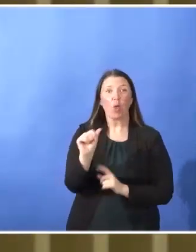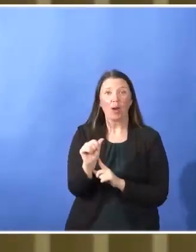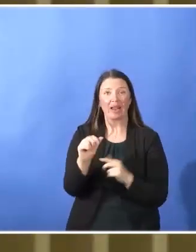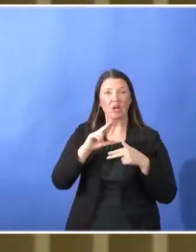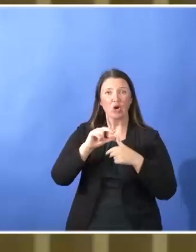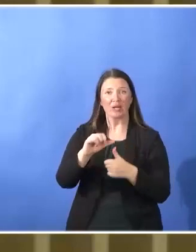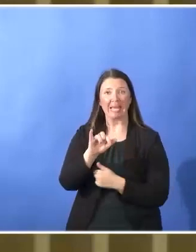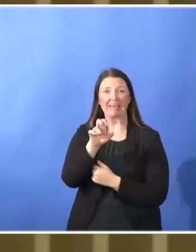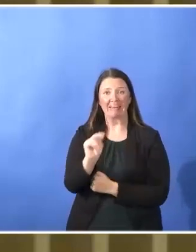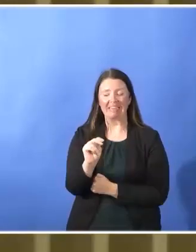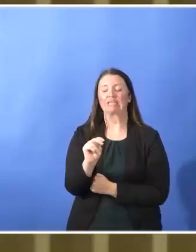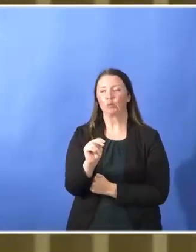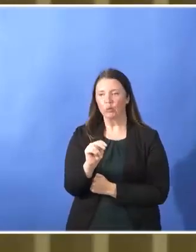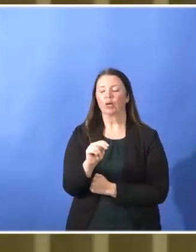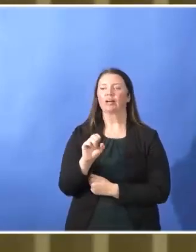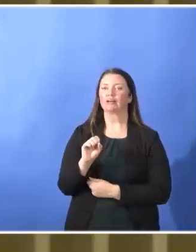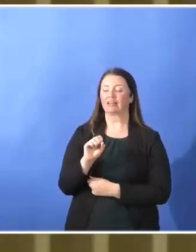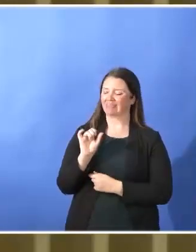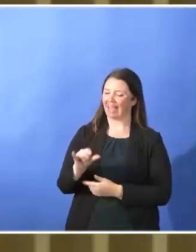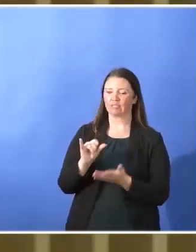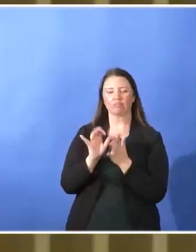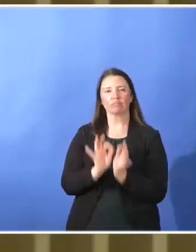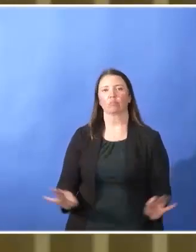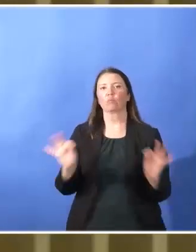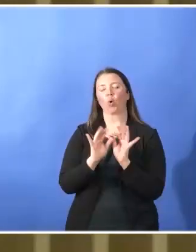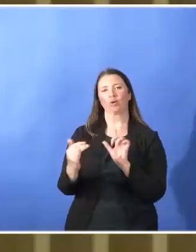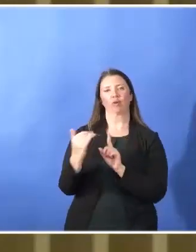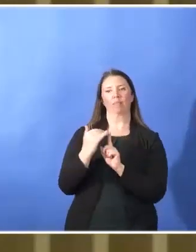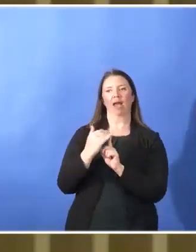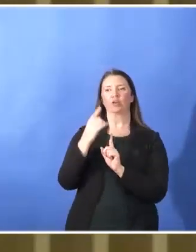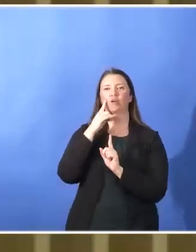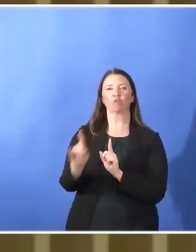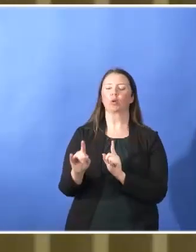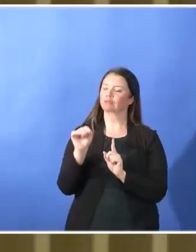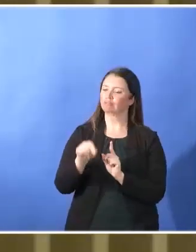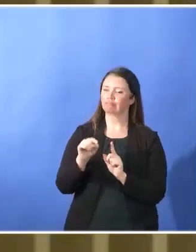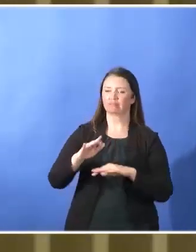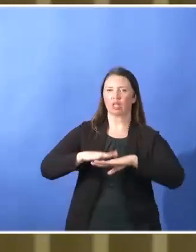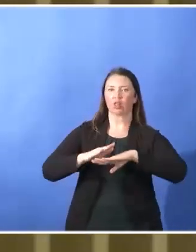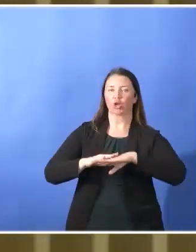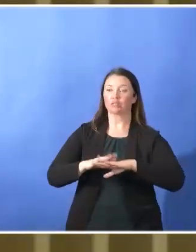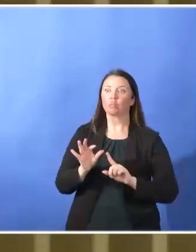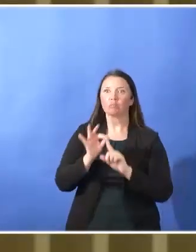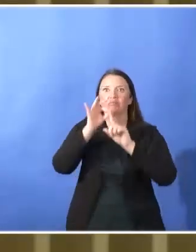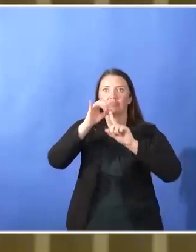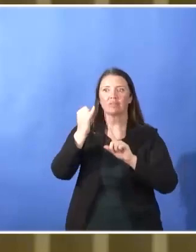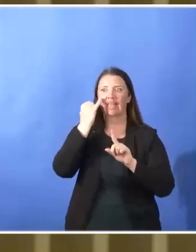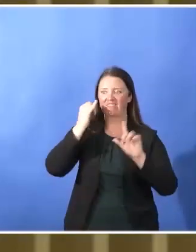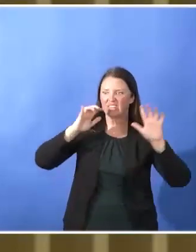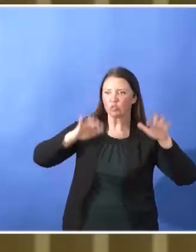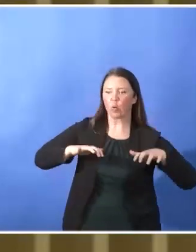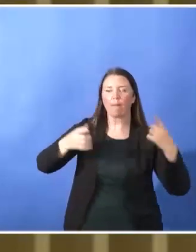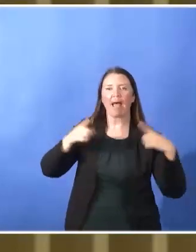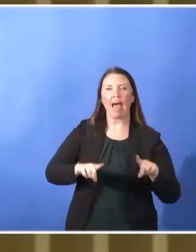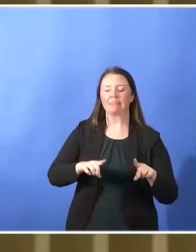IT'S A STARK REMINDER OF THE IMPORTANCE OF THESE ALERTS, ESPECIALLY WHEN YOU HAVE THE EXACT POINT OF LANDFALL THAT IS